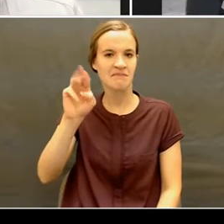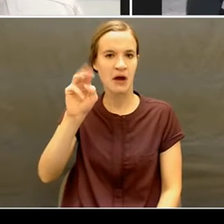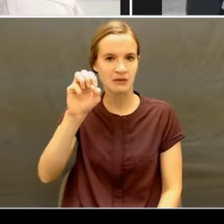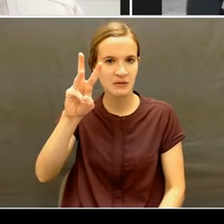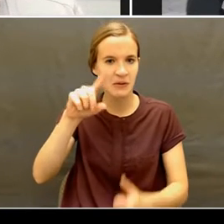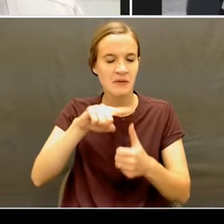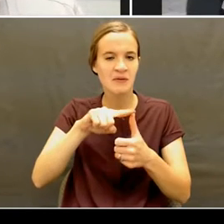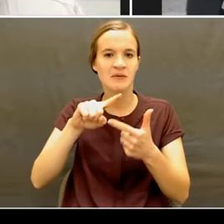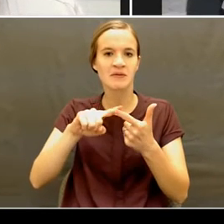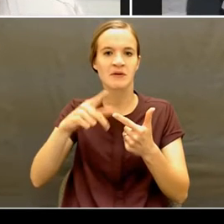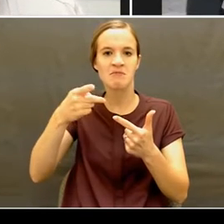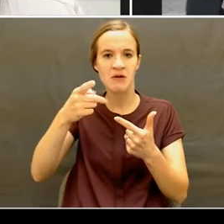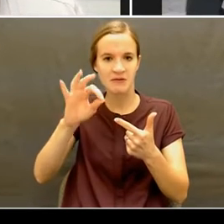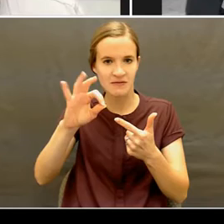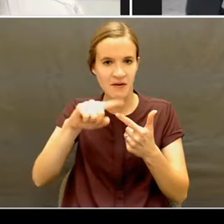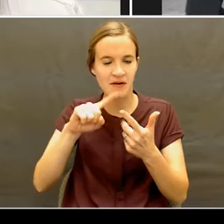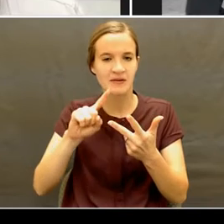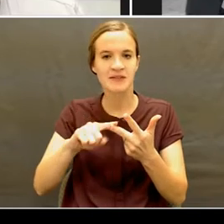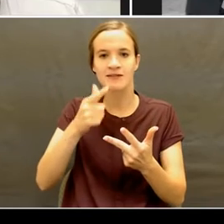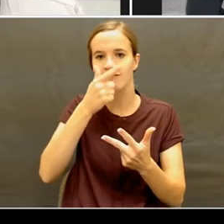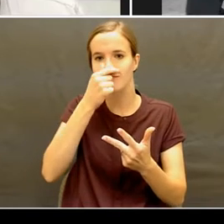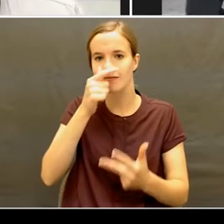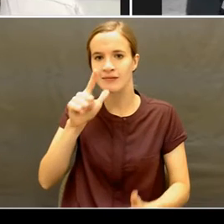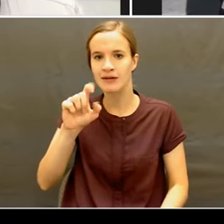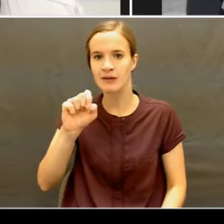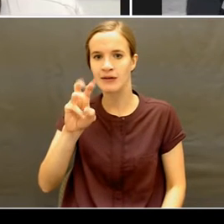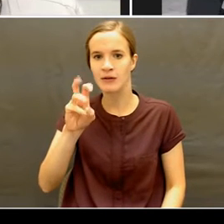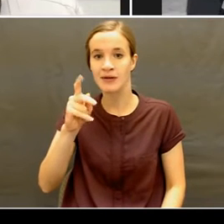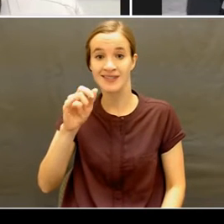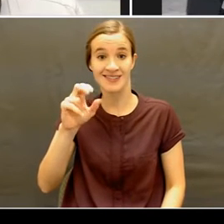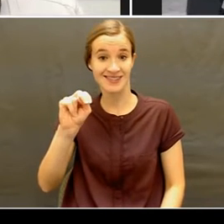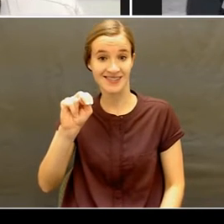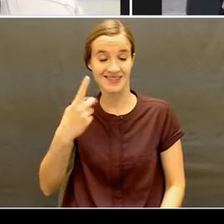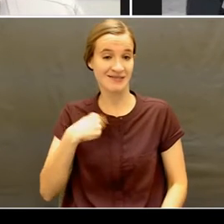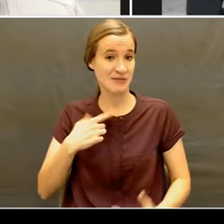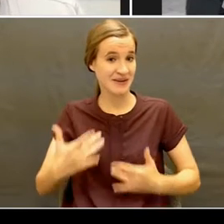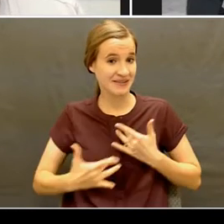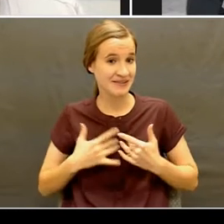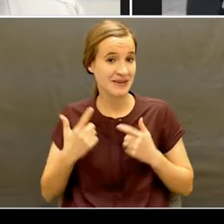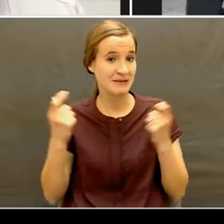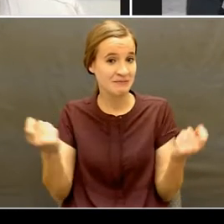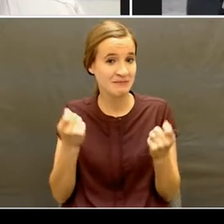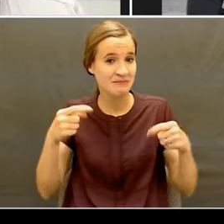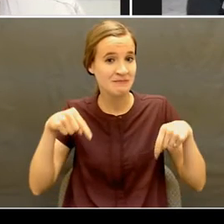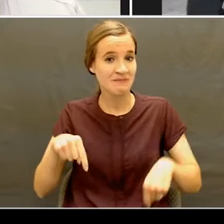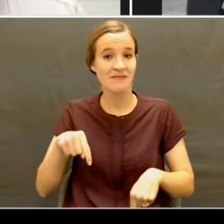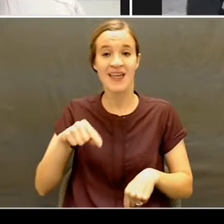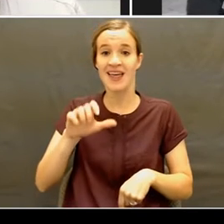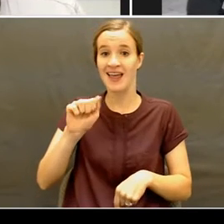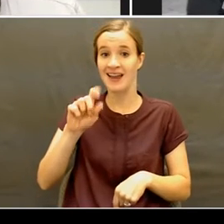tickled to be a part of the ADA Celebration in Idaho and I have been for some time. We process or